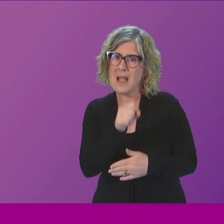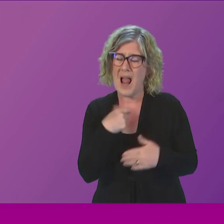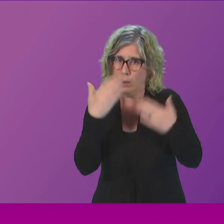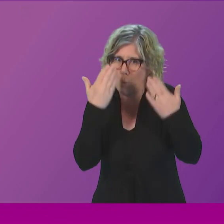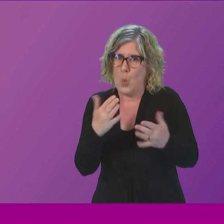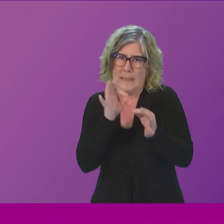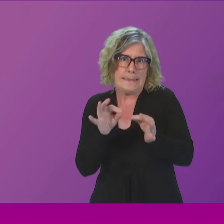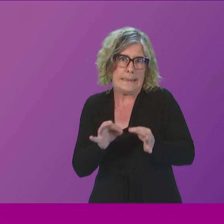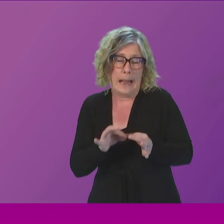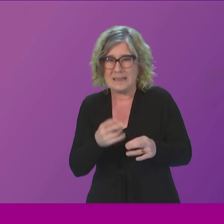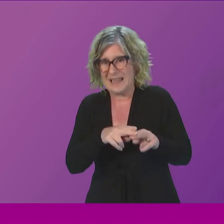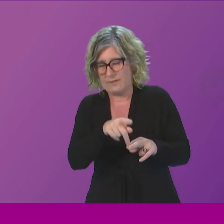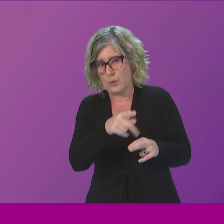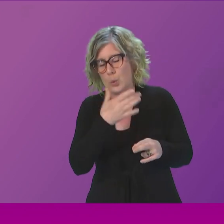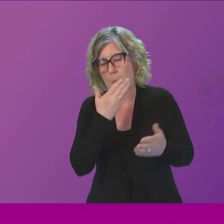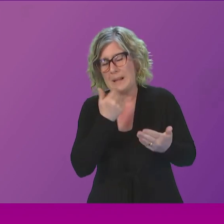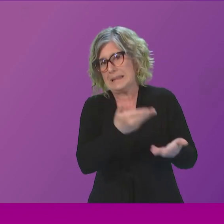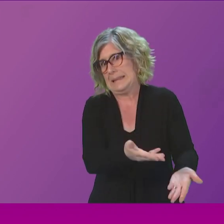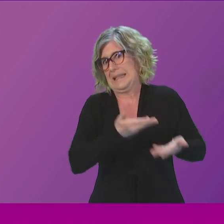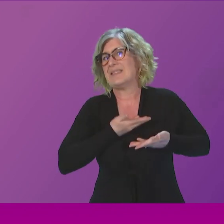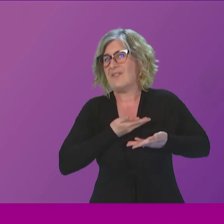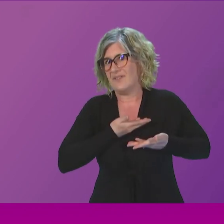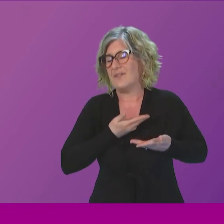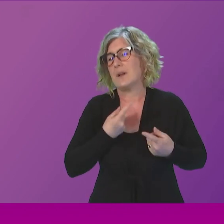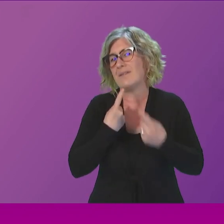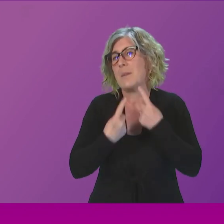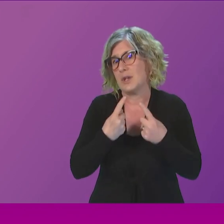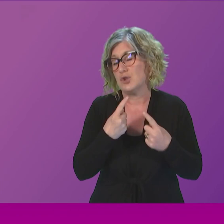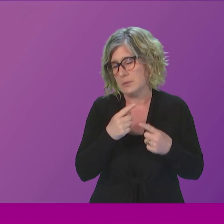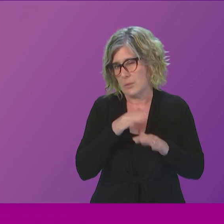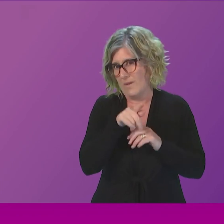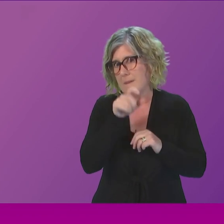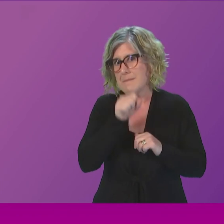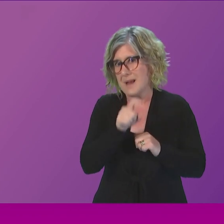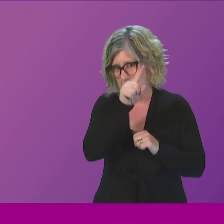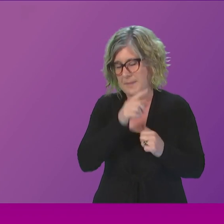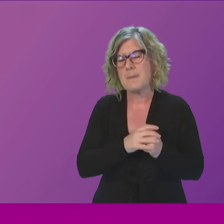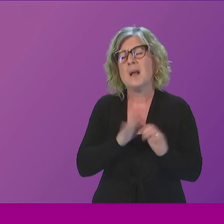Anas Sarwar wishes to send those details across.